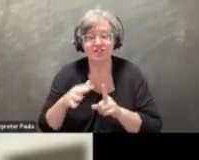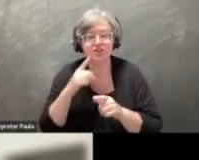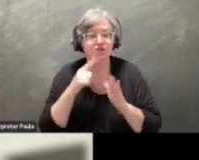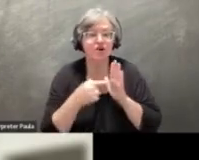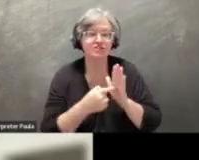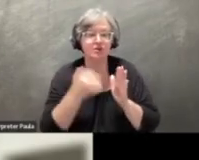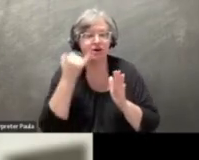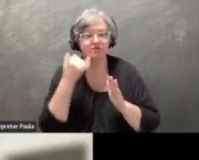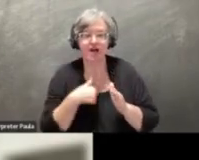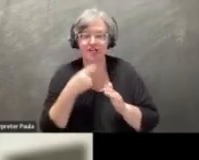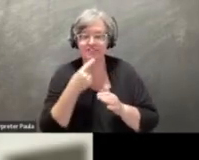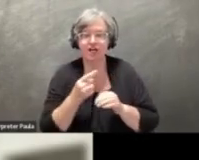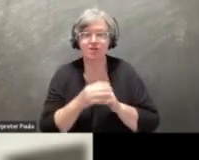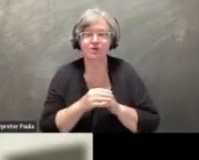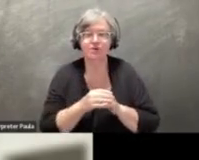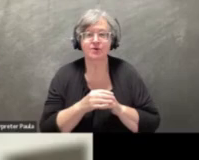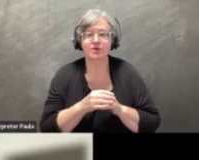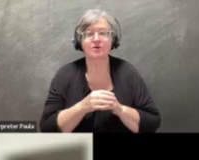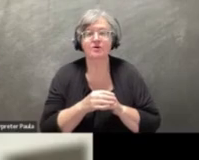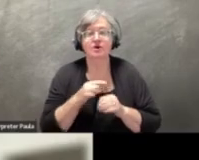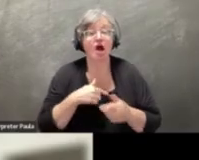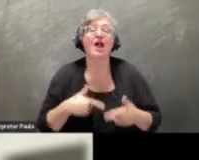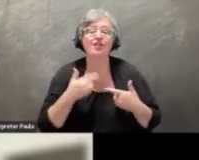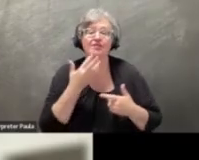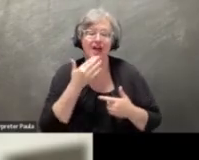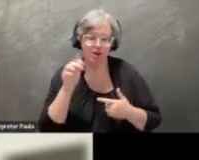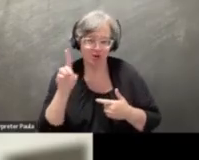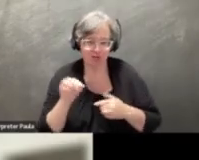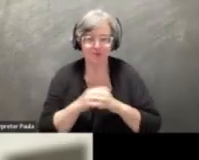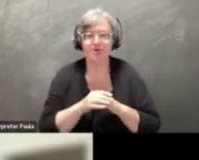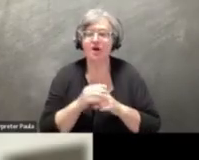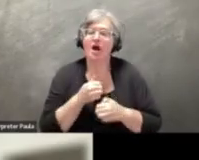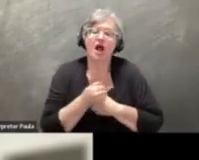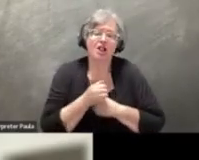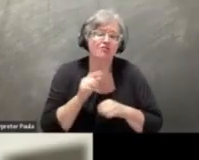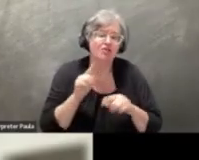tell you that that I live in Colorado, love to go skiing, I